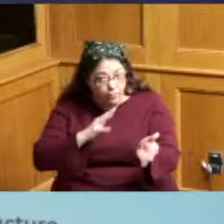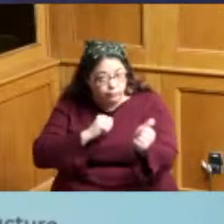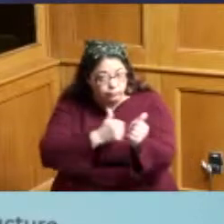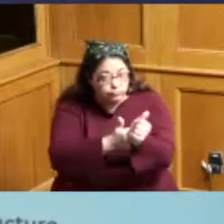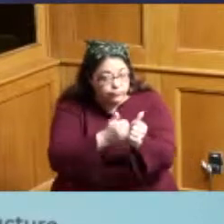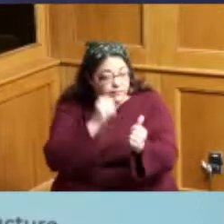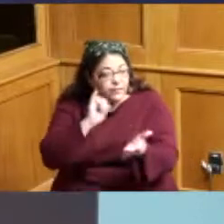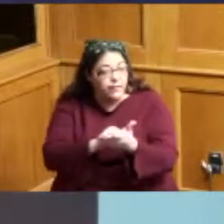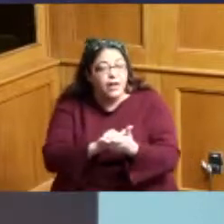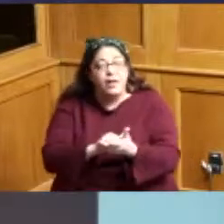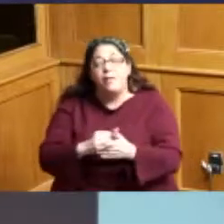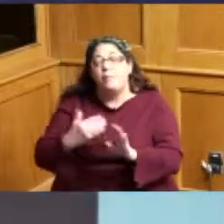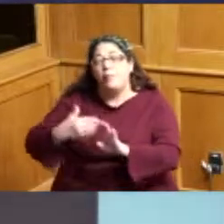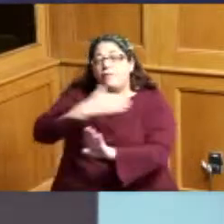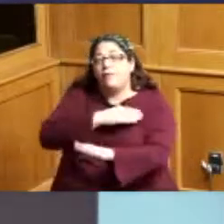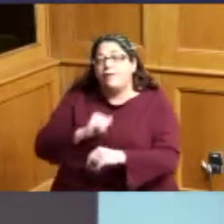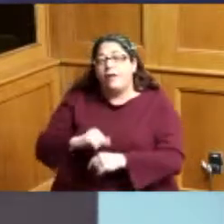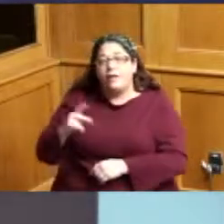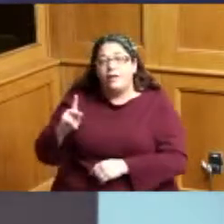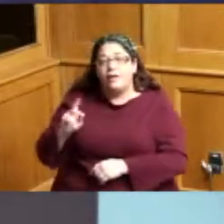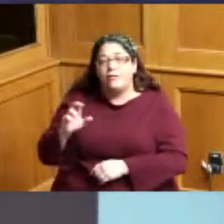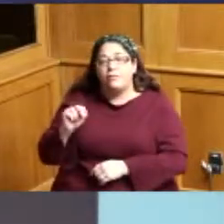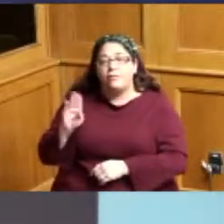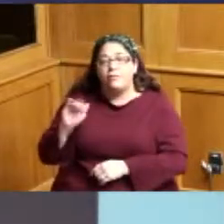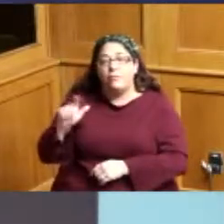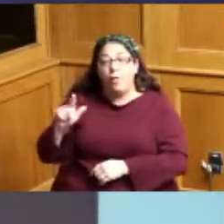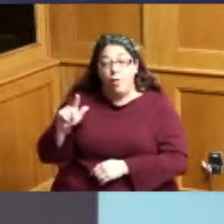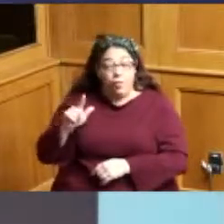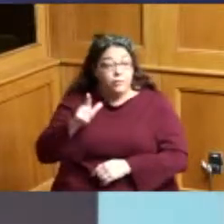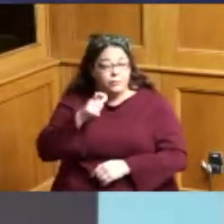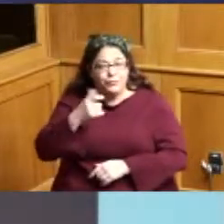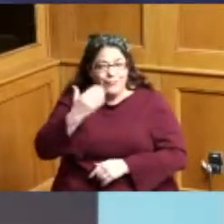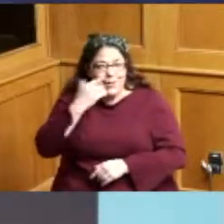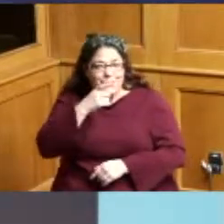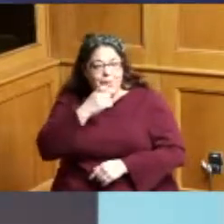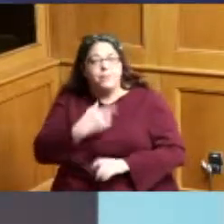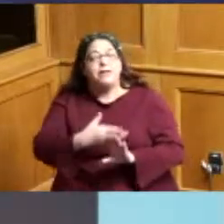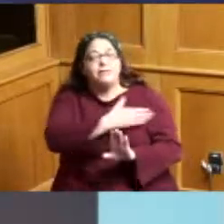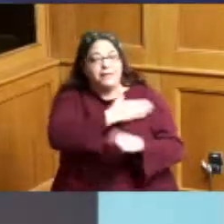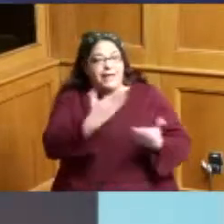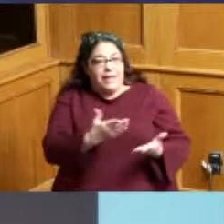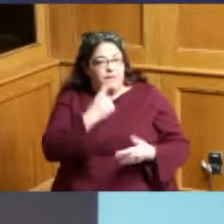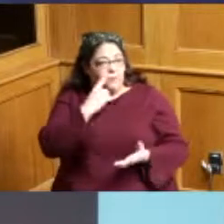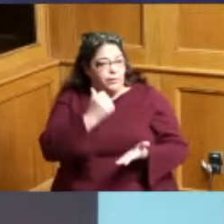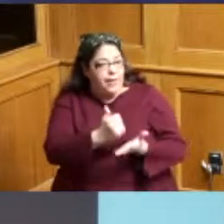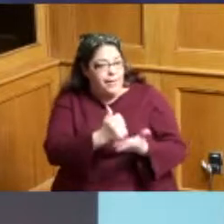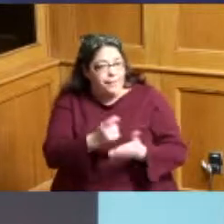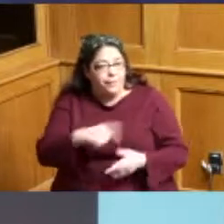though Karen Ball many of you know Karen is here just to give a quick primer for those watching on